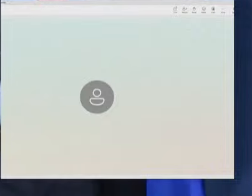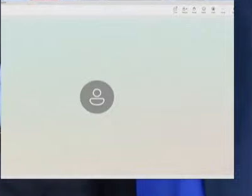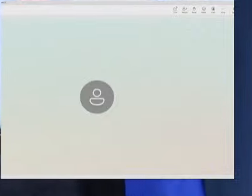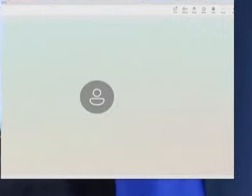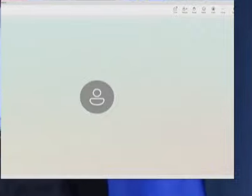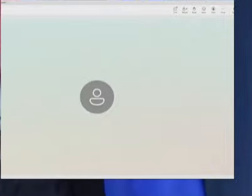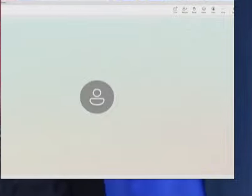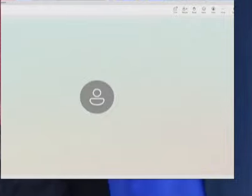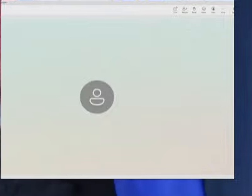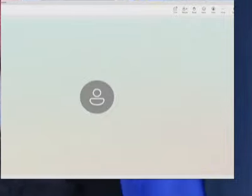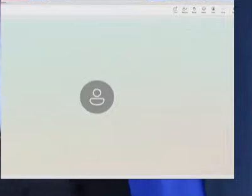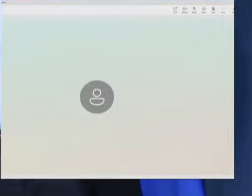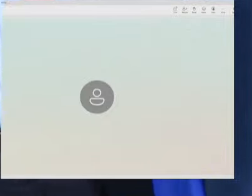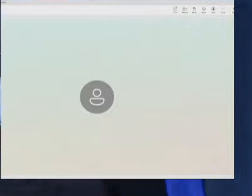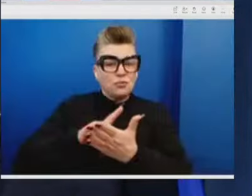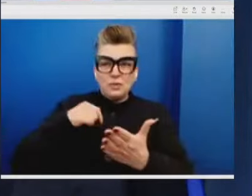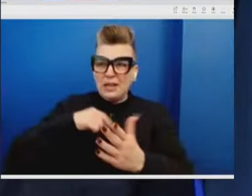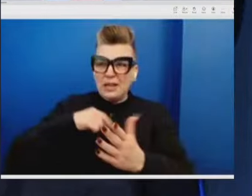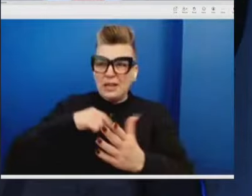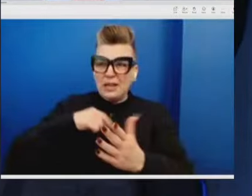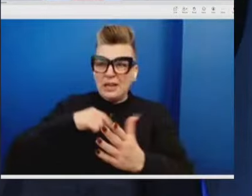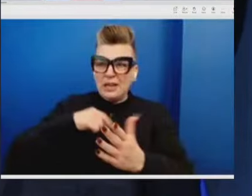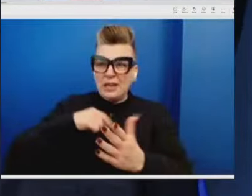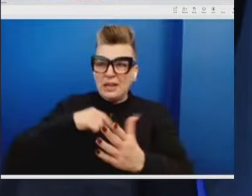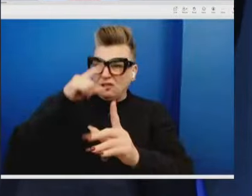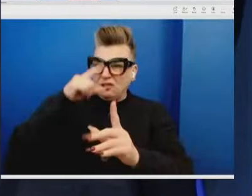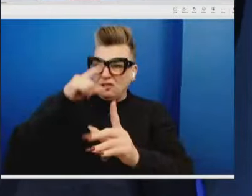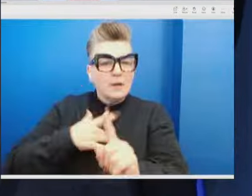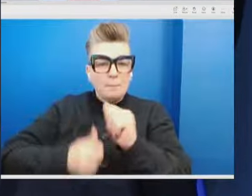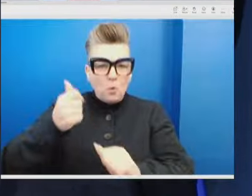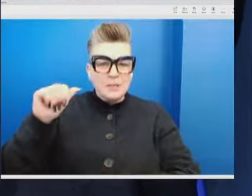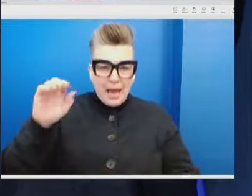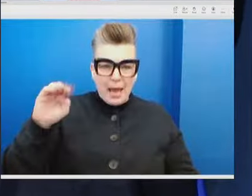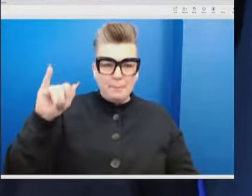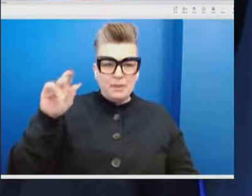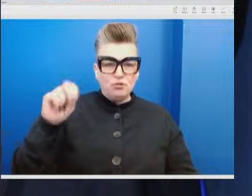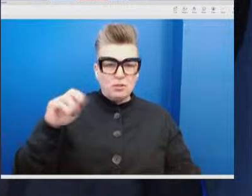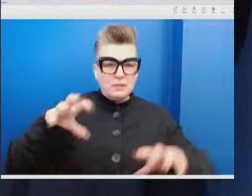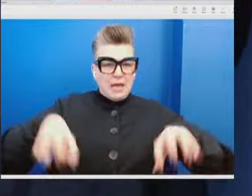ambitious efforts to right-size the healthcare system at the right cost and put the money in